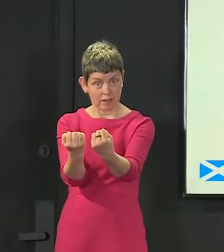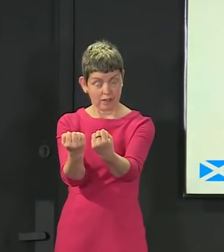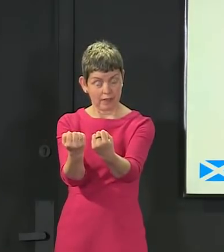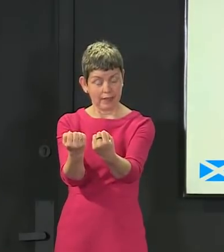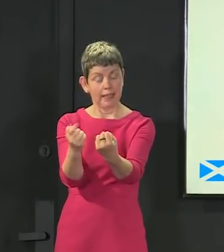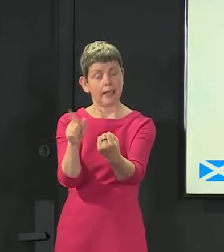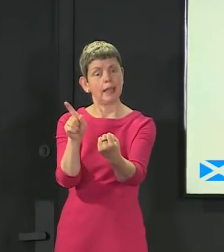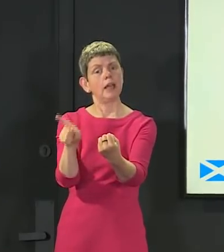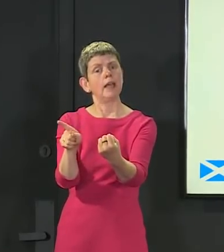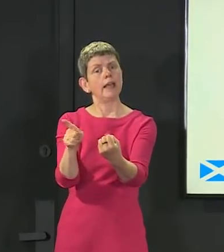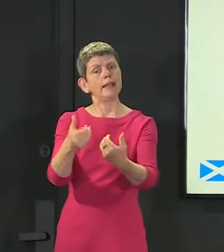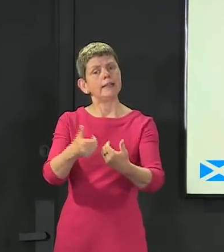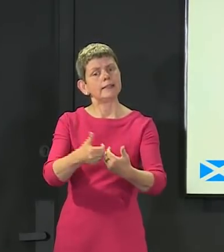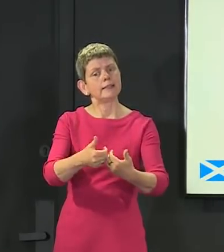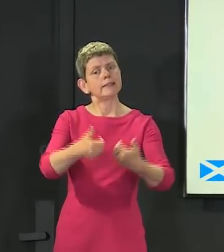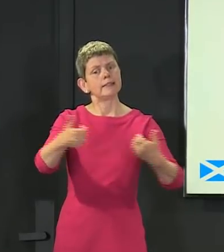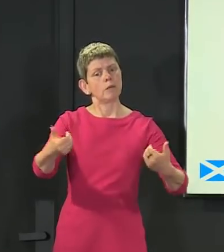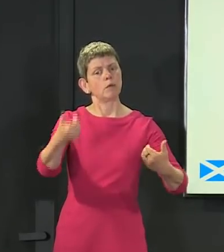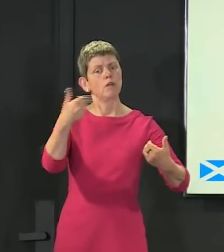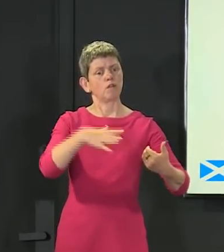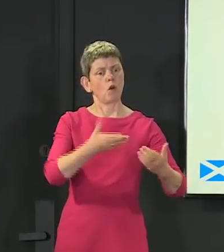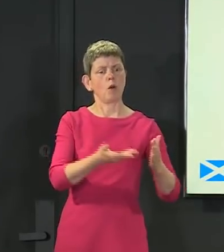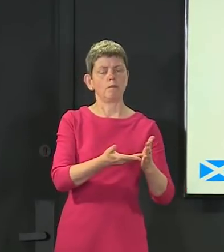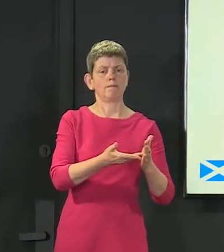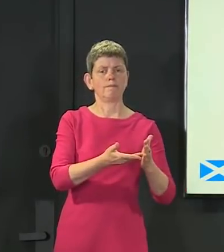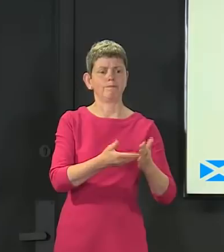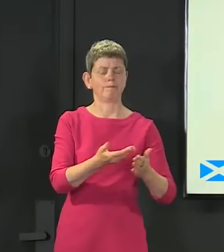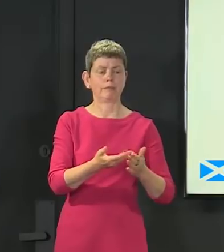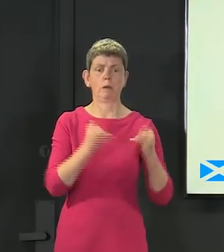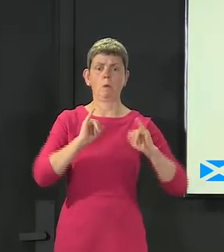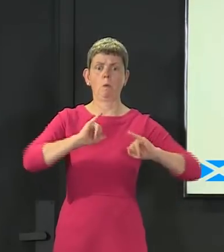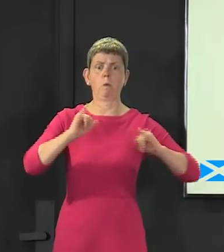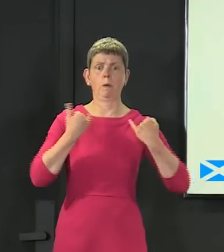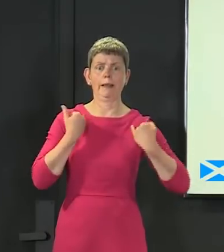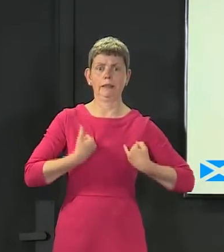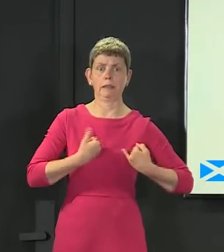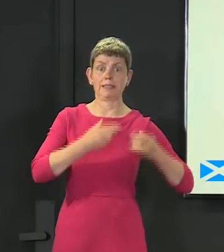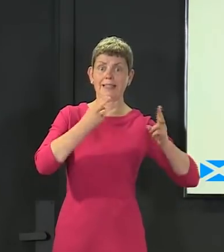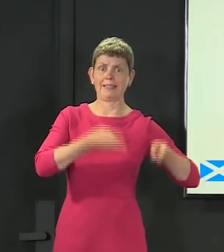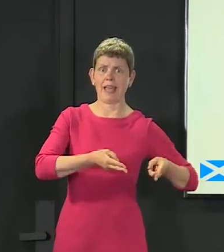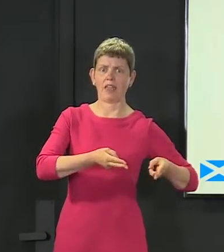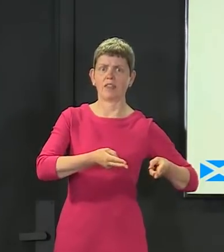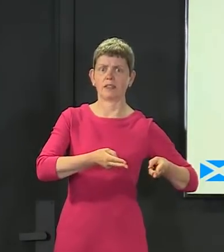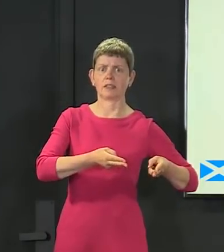have traditionally translated into severe illness and deaths across the country that that whole